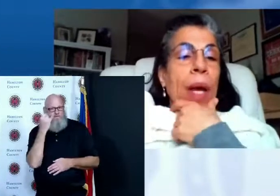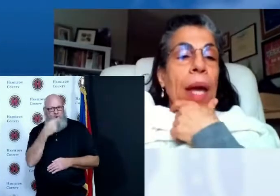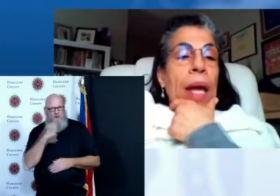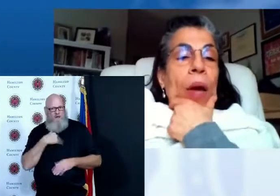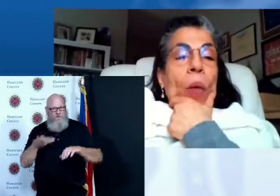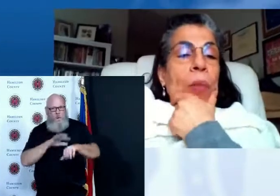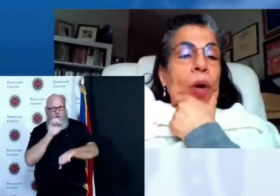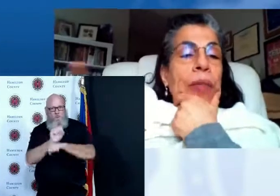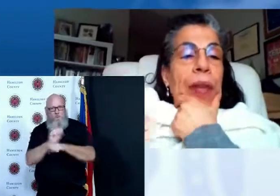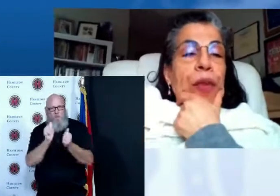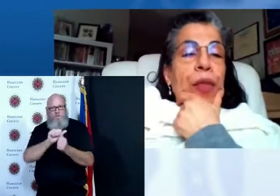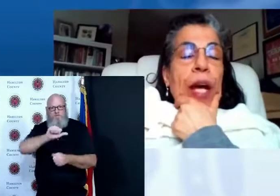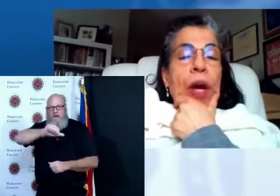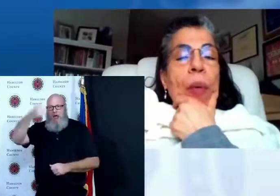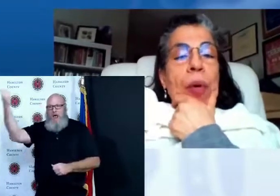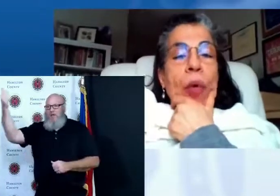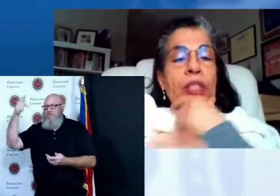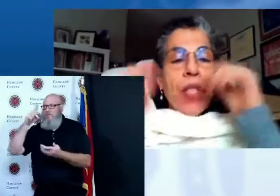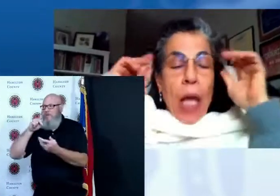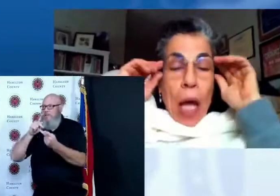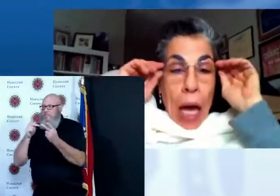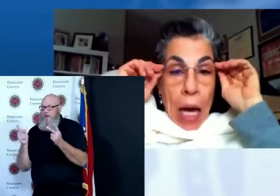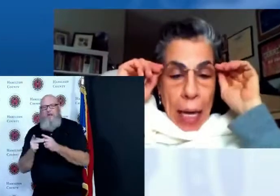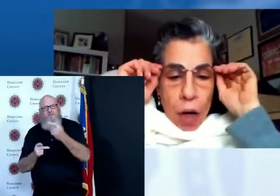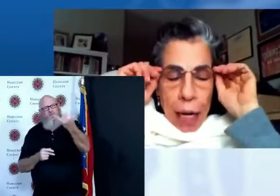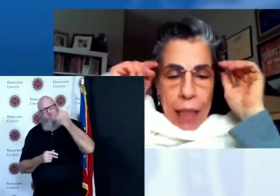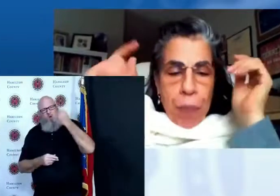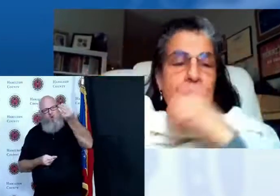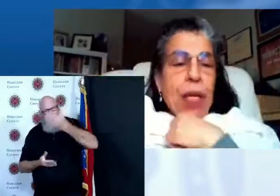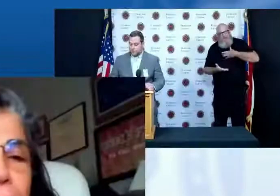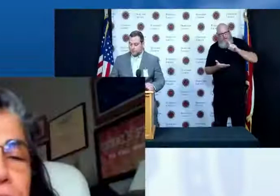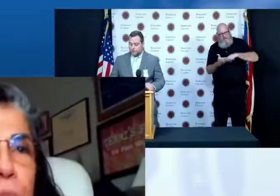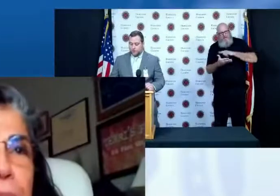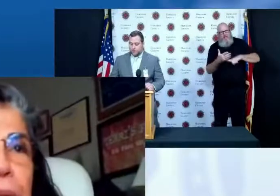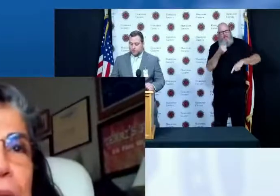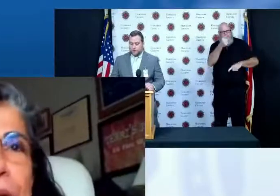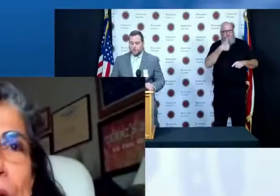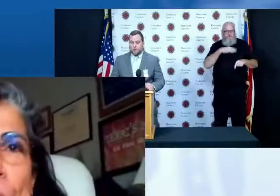okay one more thank you for that Greg one more question at our at the briefing last week I